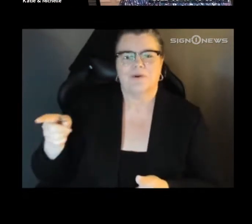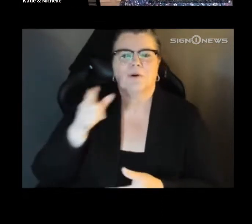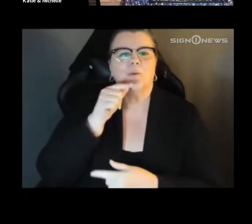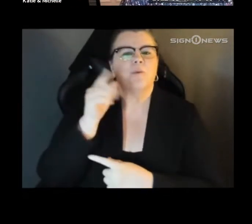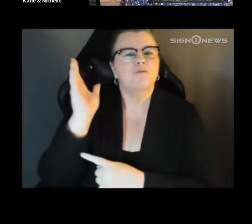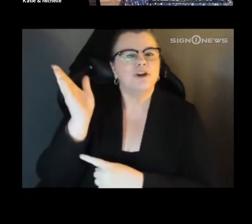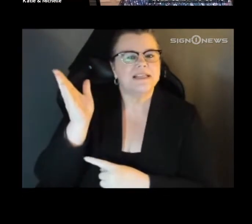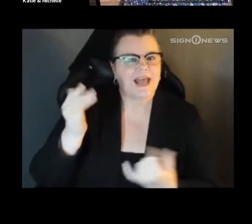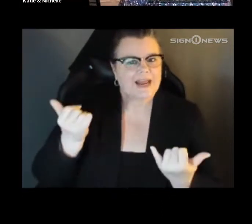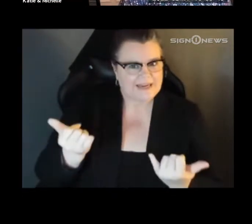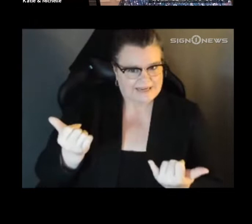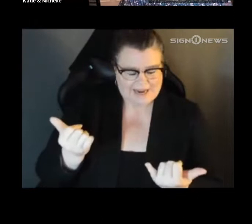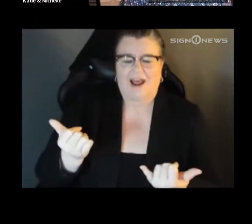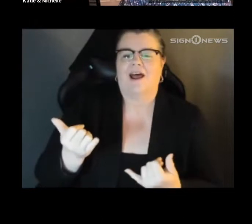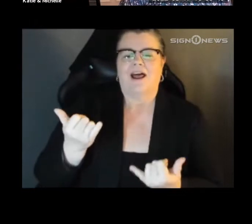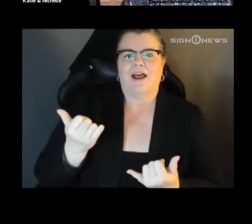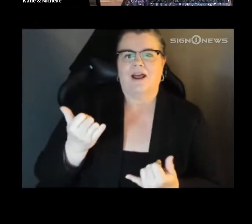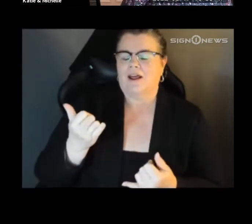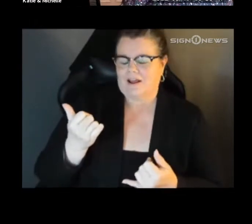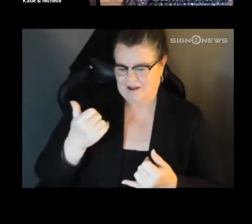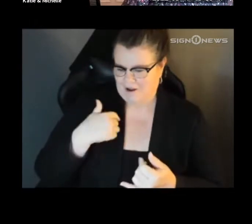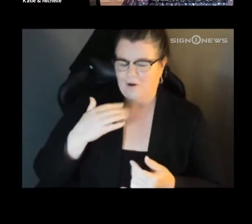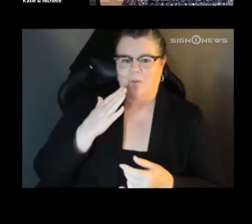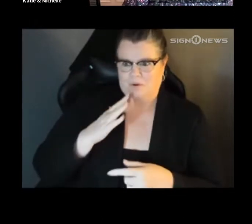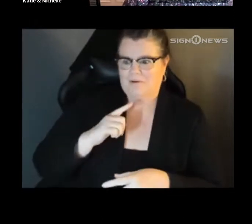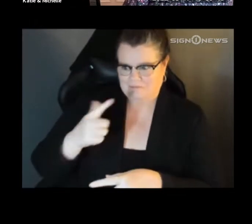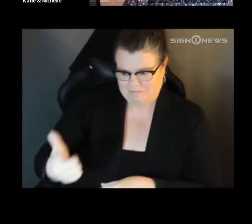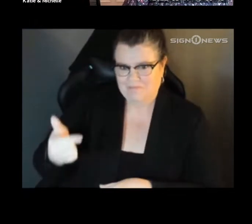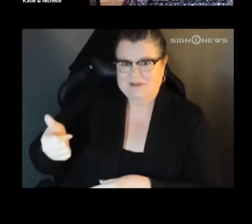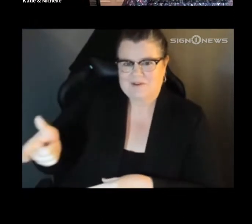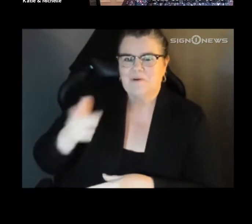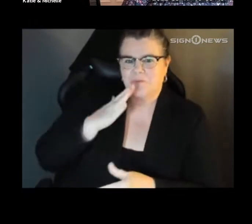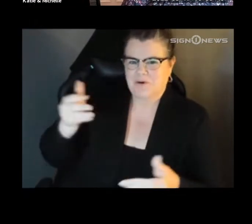um them to introduce themselves they're fabulous and we're so happy that each